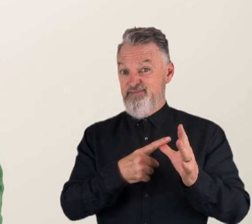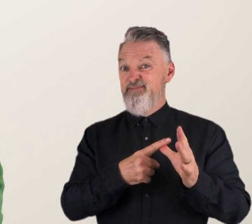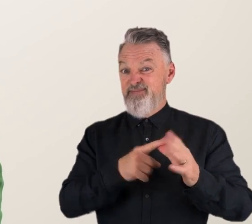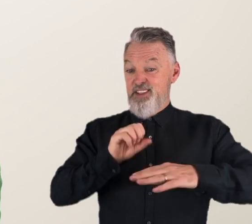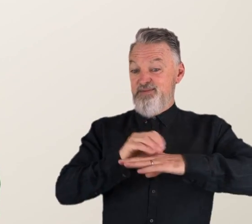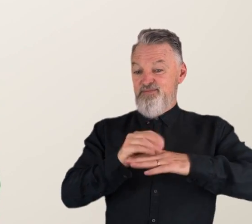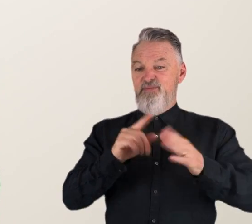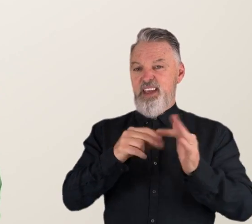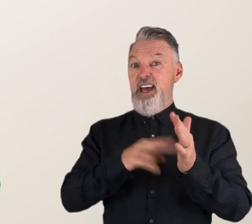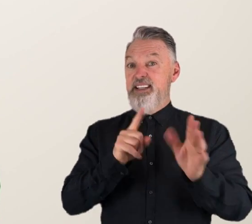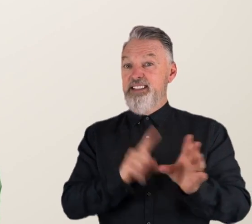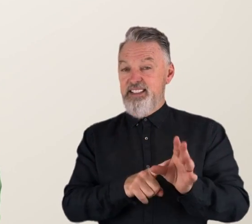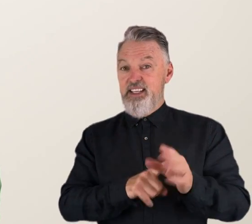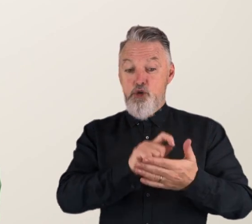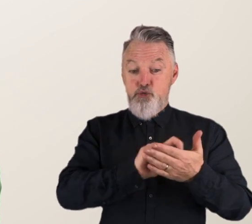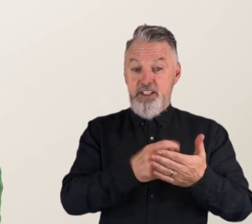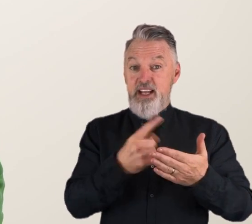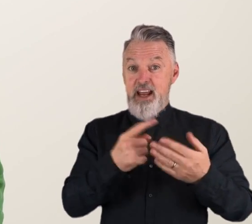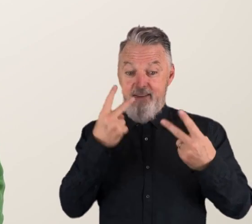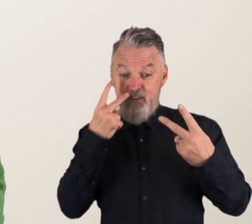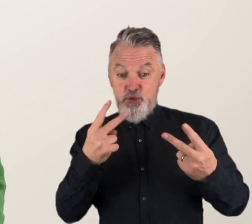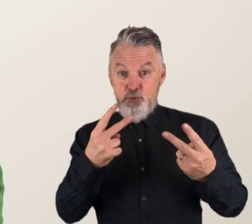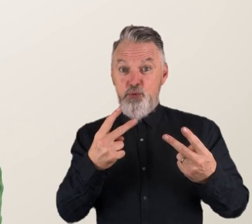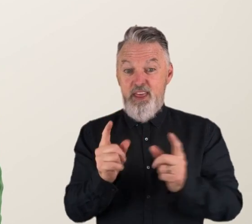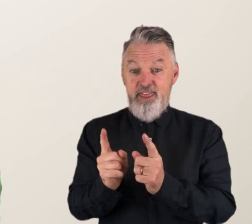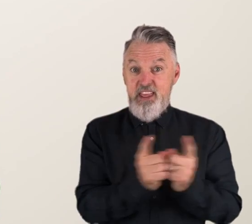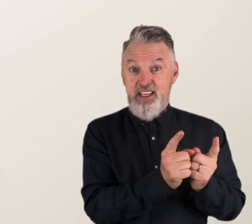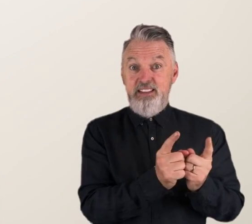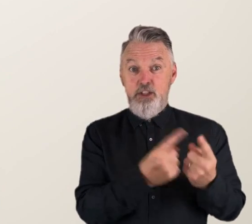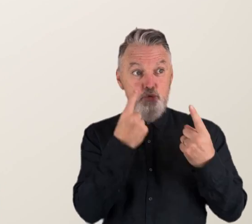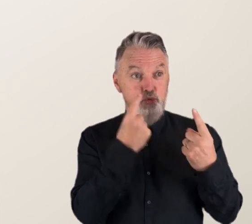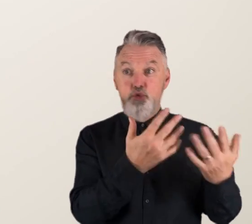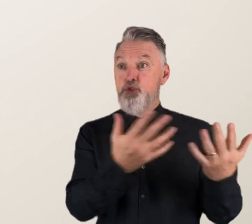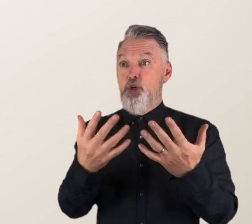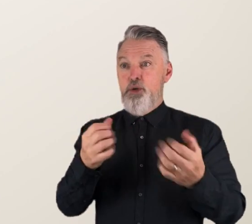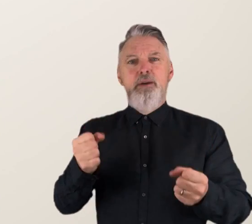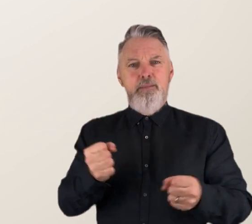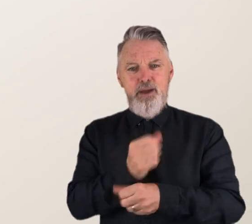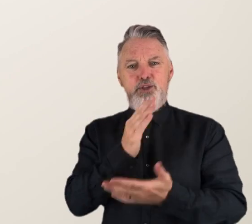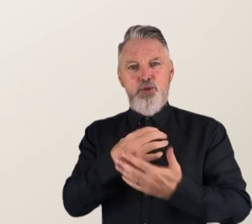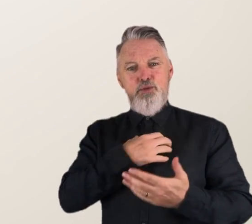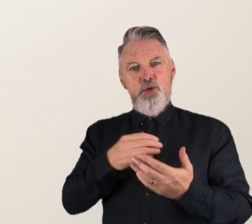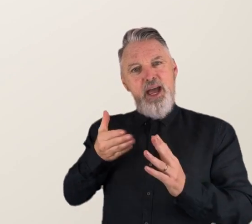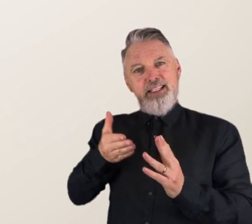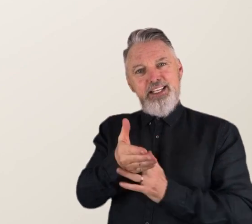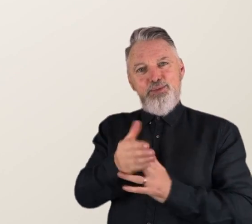supplying written and visual content with businesses who share our interest in promoting neurodiversity in the workplace,